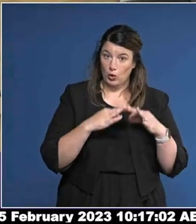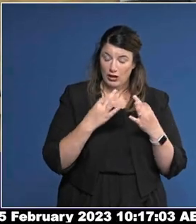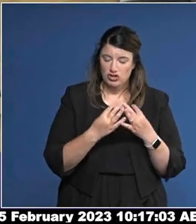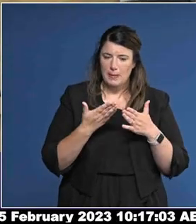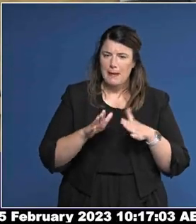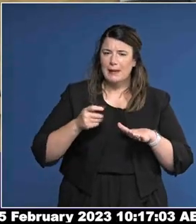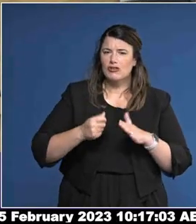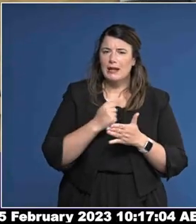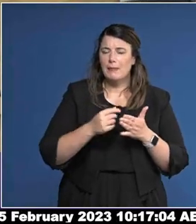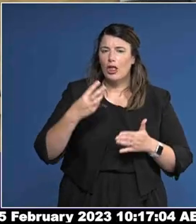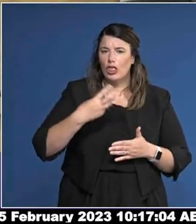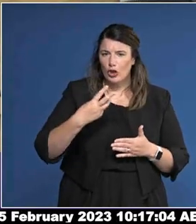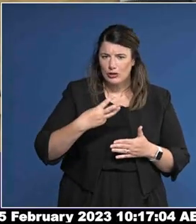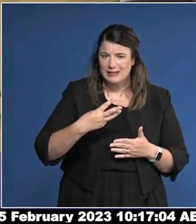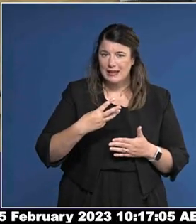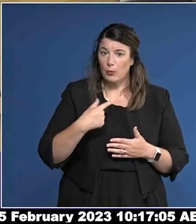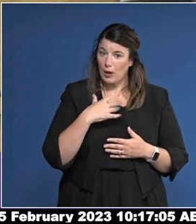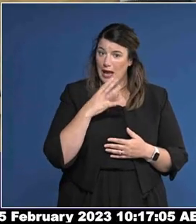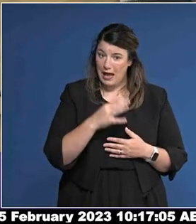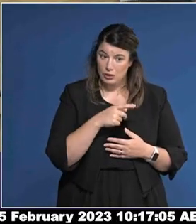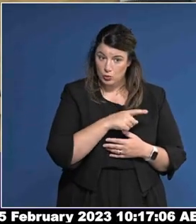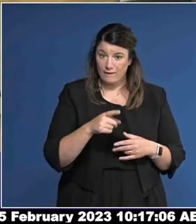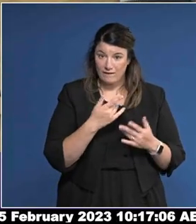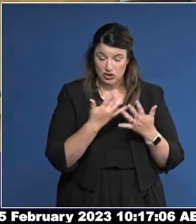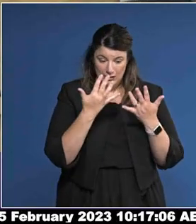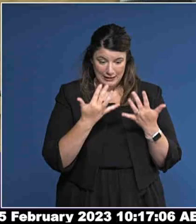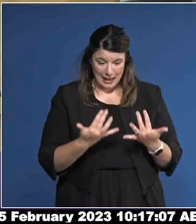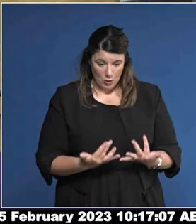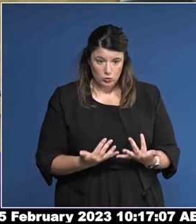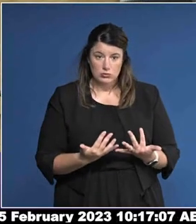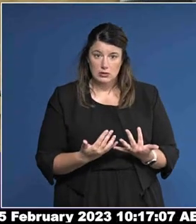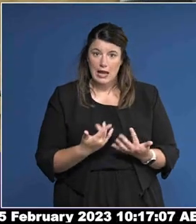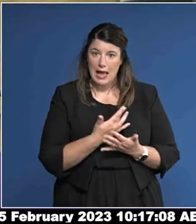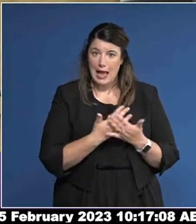whether or not you counted the people who work for the ADE as employees, and my